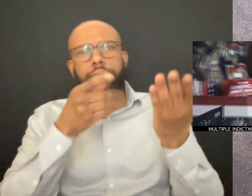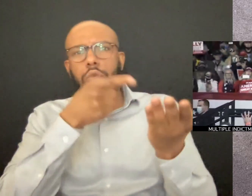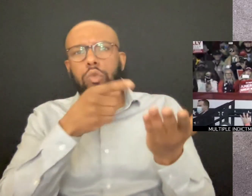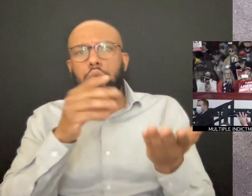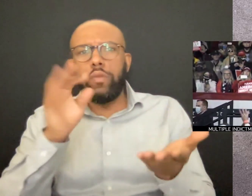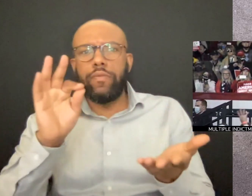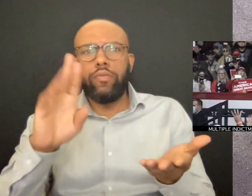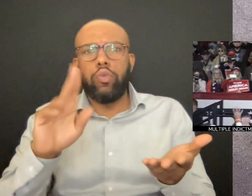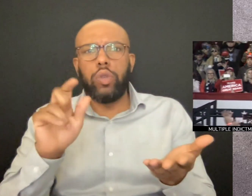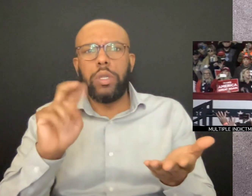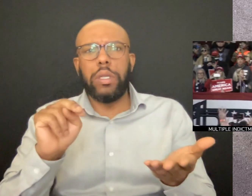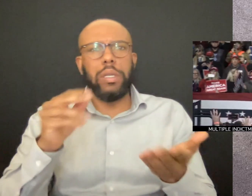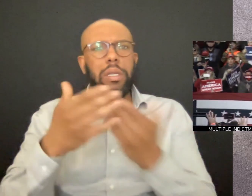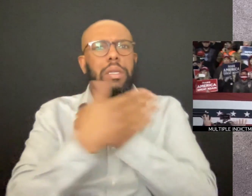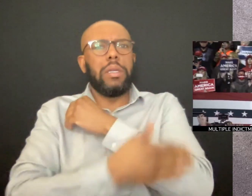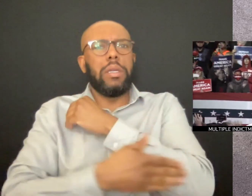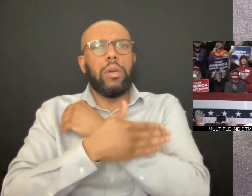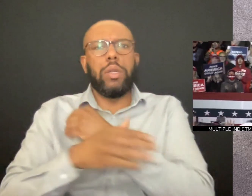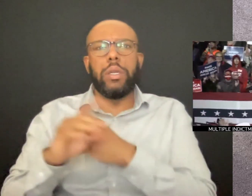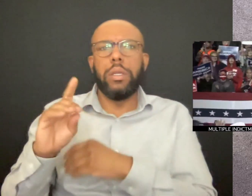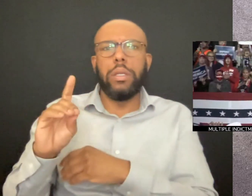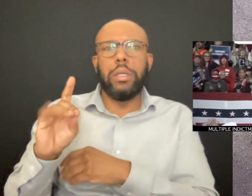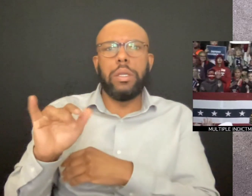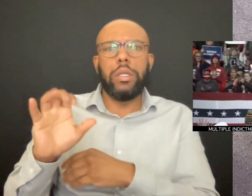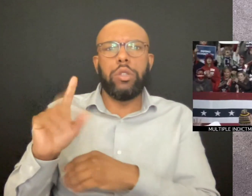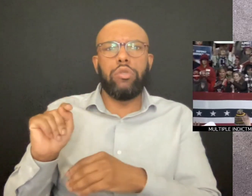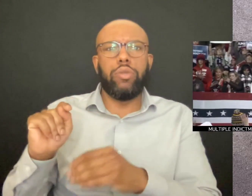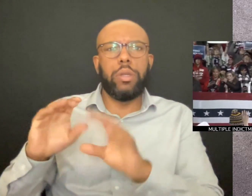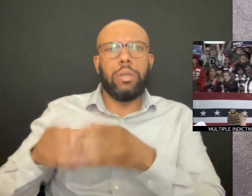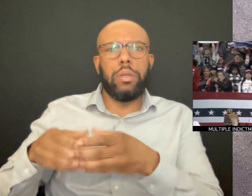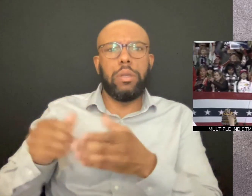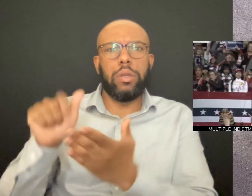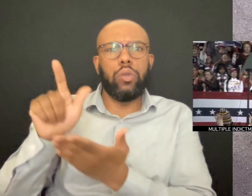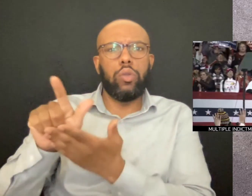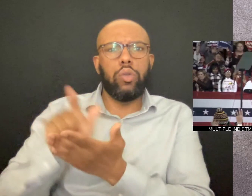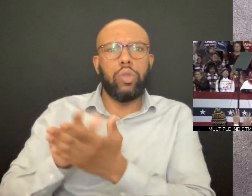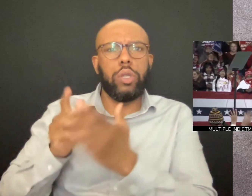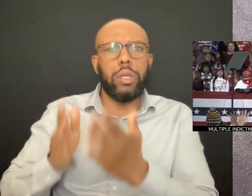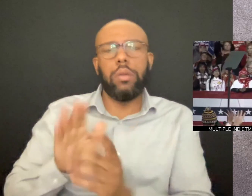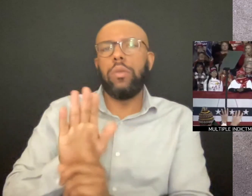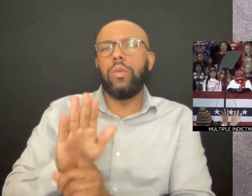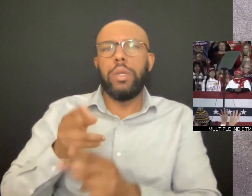it's up to Fulton County district attorney Fani Willis to review the recommendations